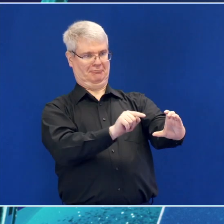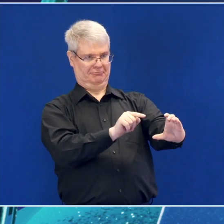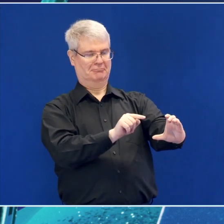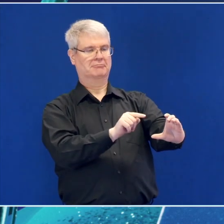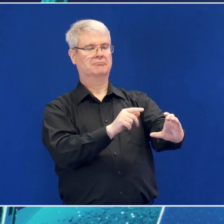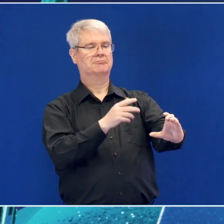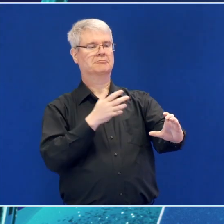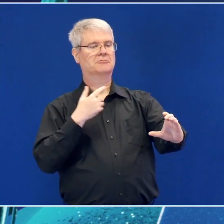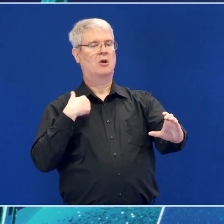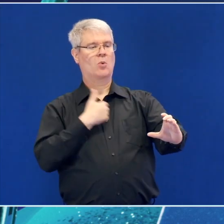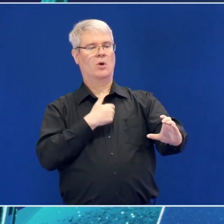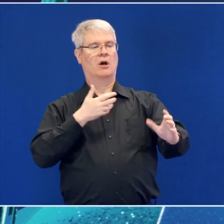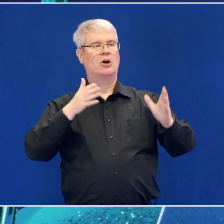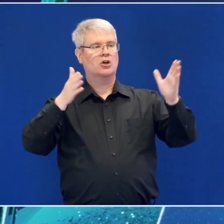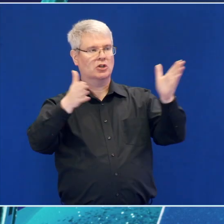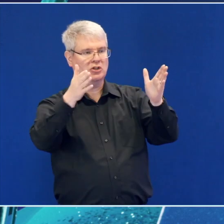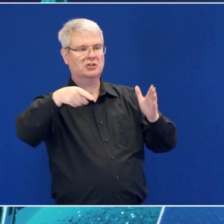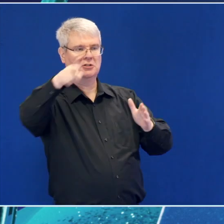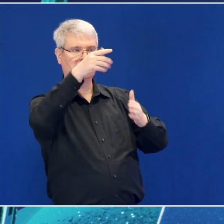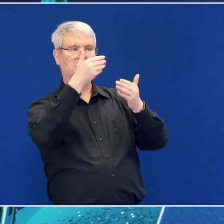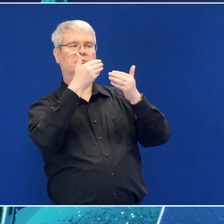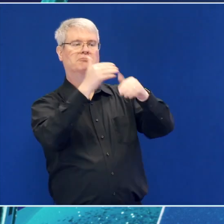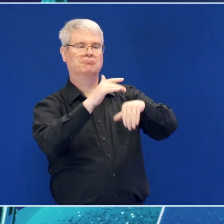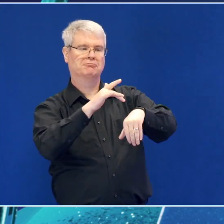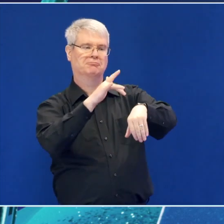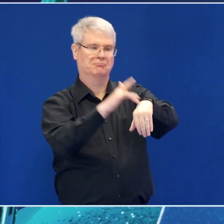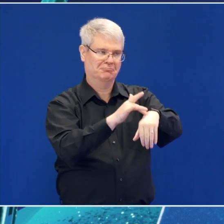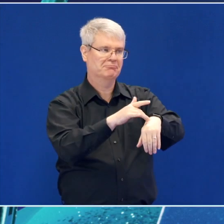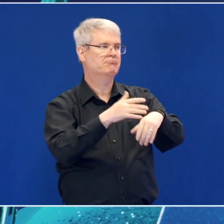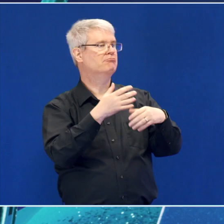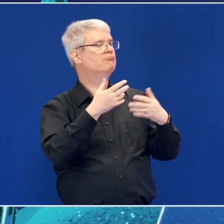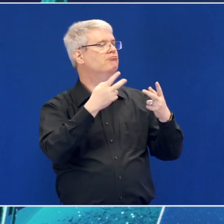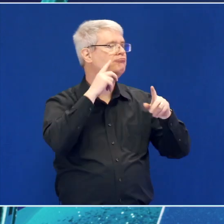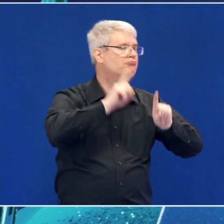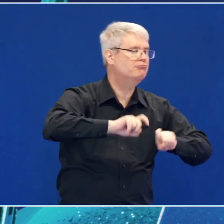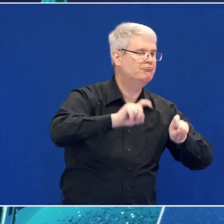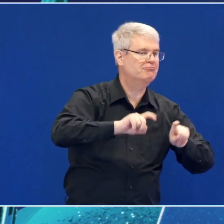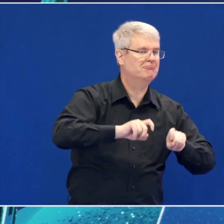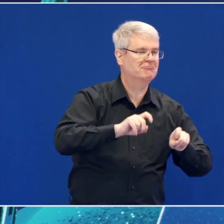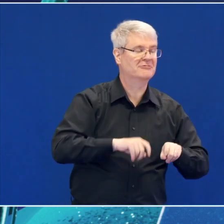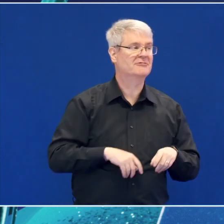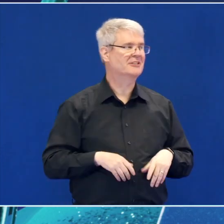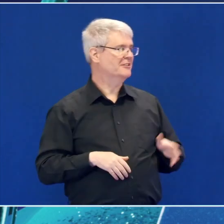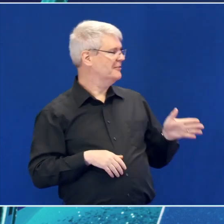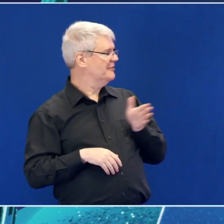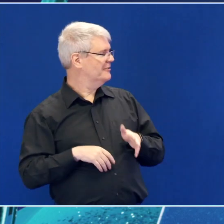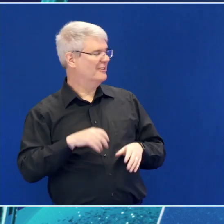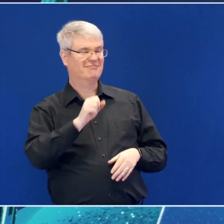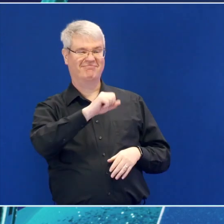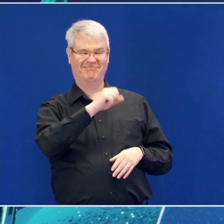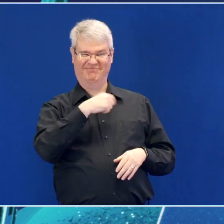I love the idea of feeding our own bug data. I think that's such an unused treasure trove of information